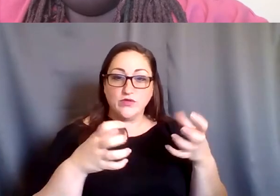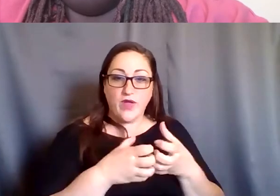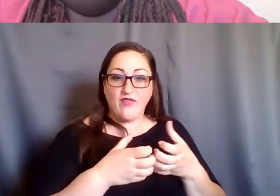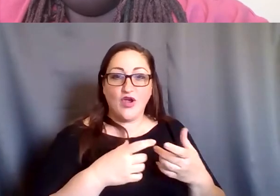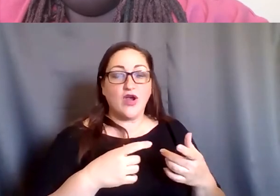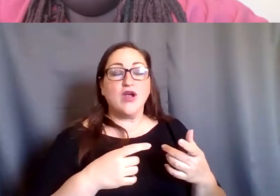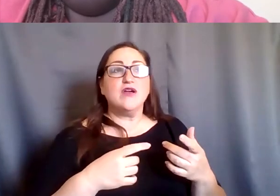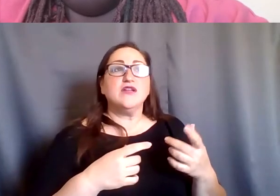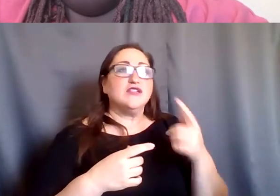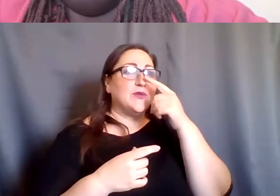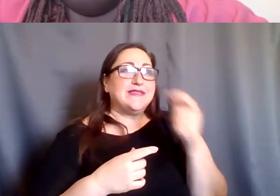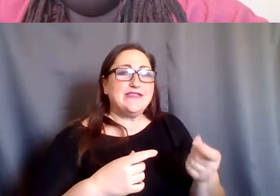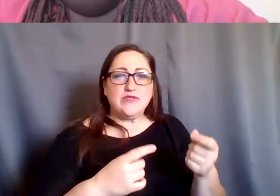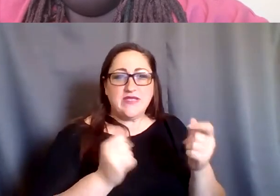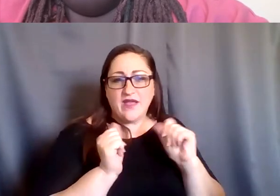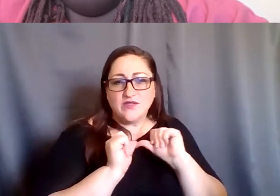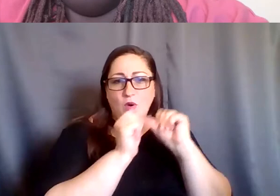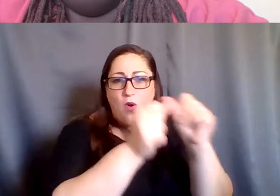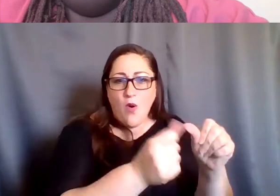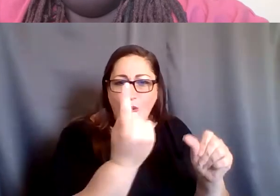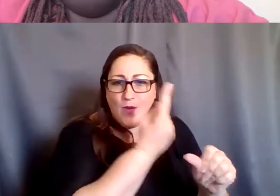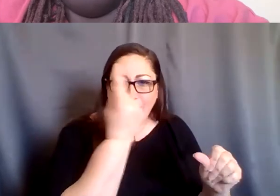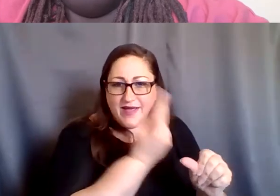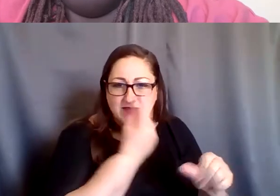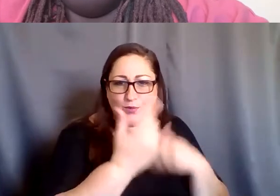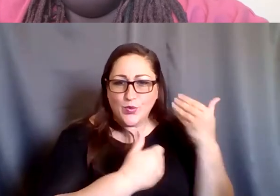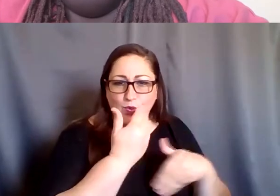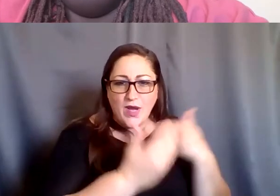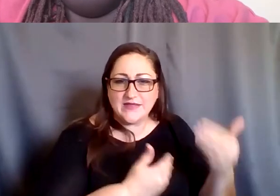Even with elections, polling places change. They move or the elevator breaks